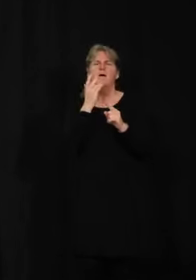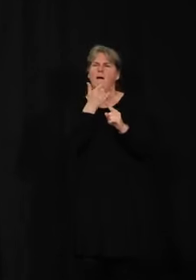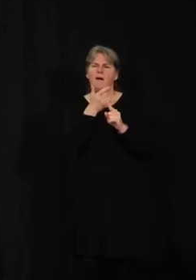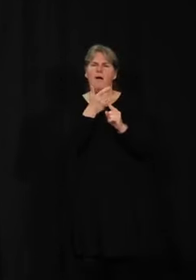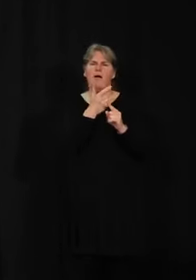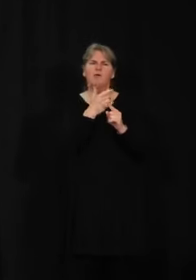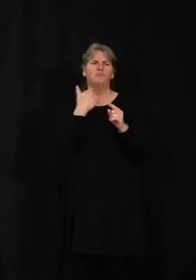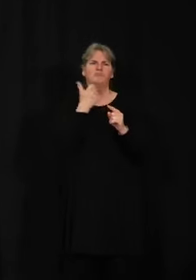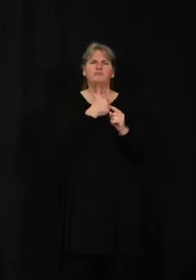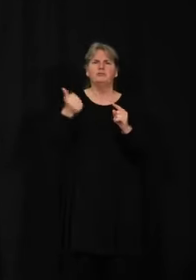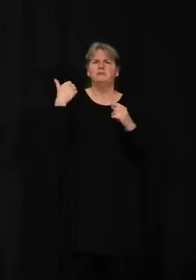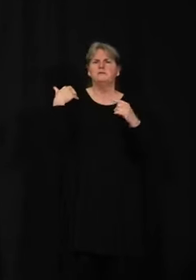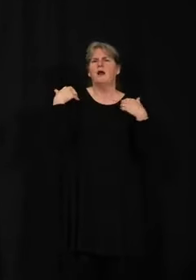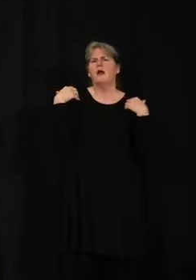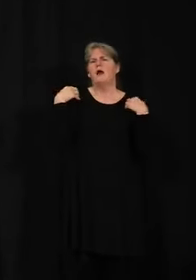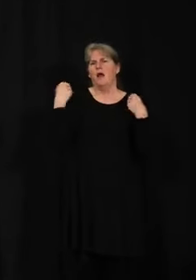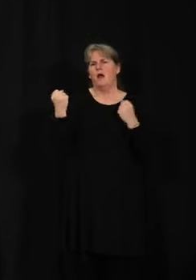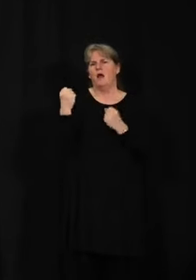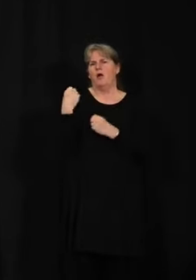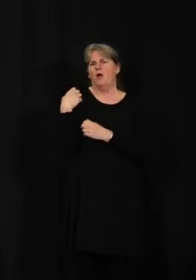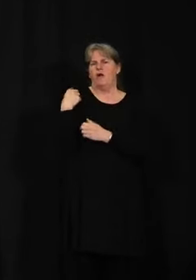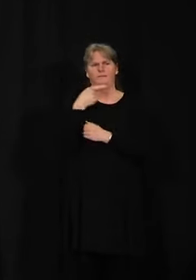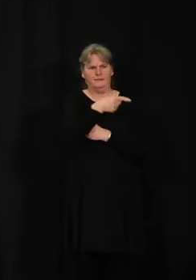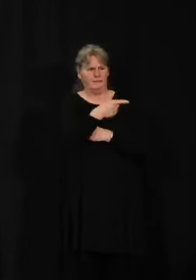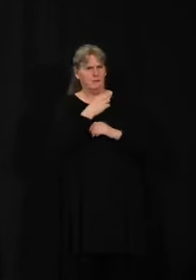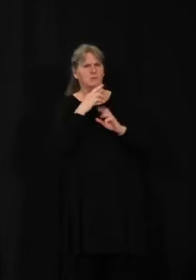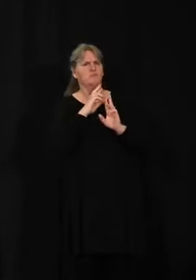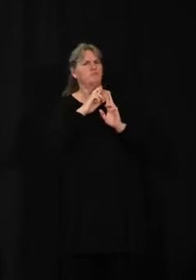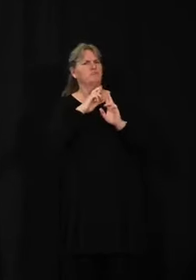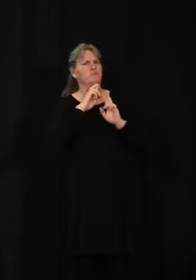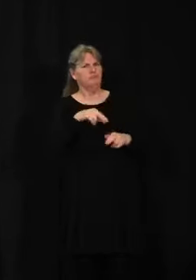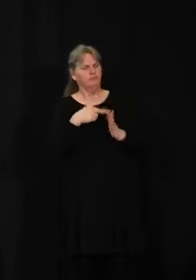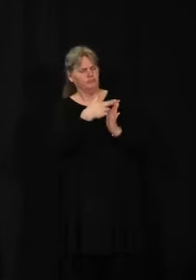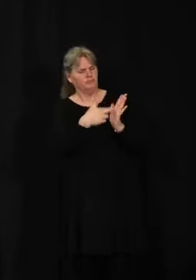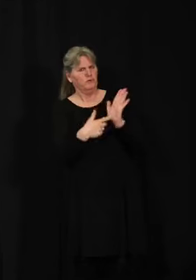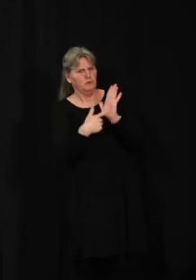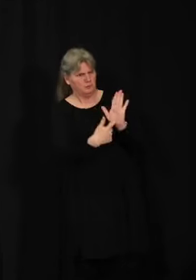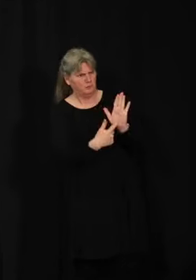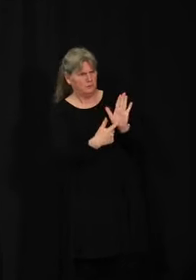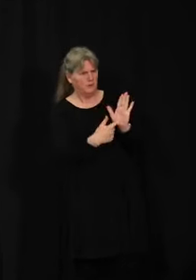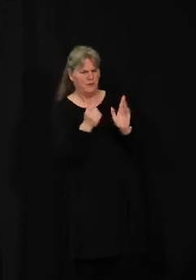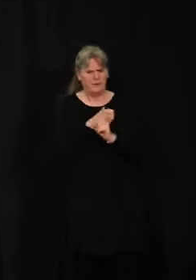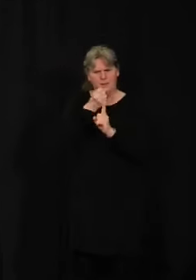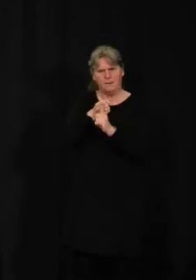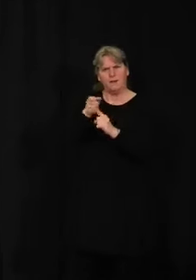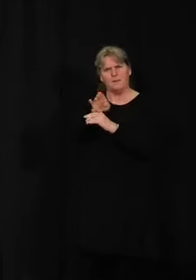from the Chief Medical Officer of health affect their operations and have planned out